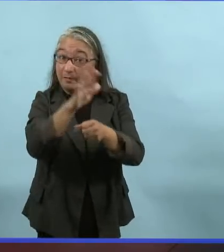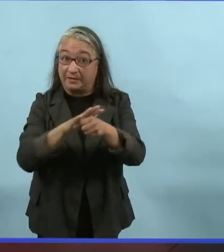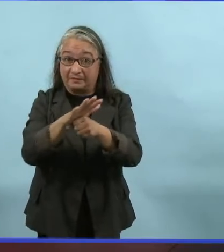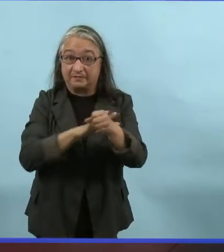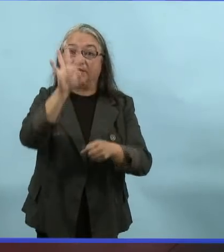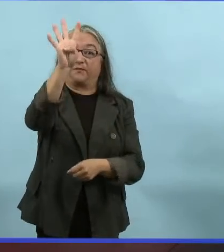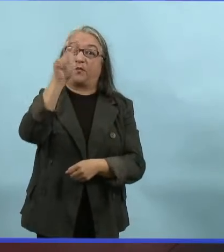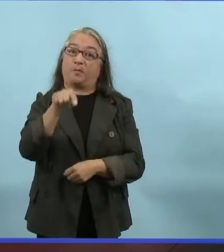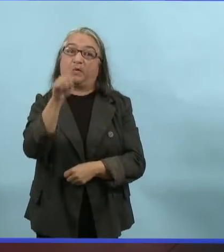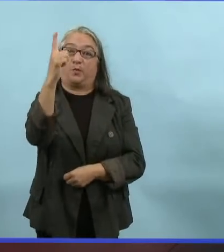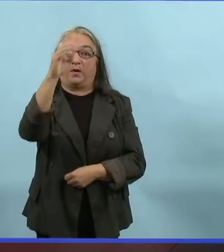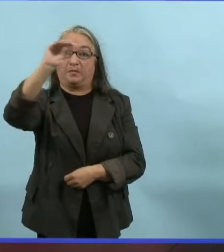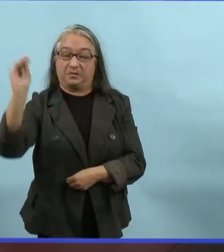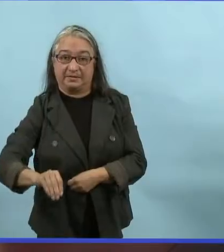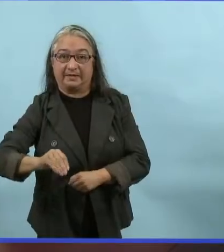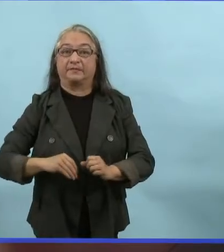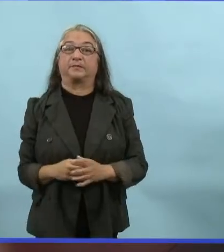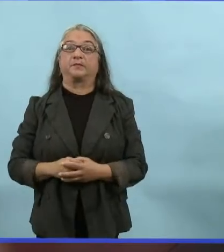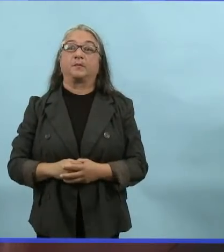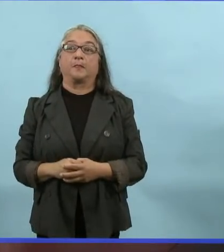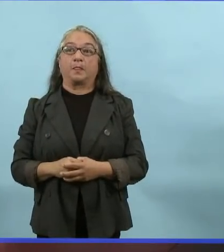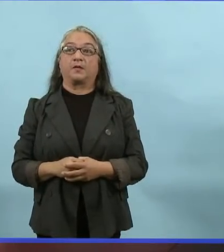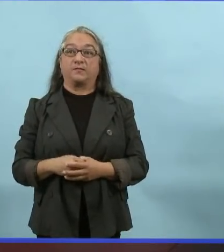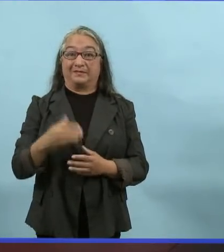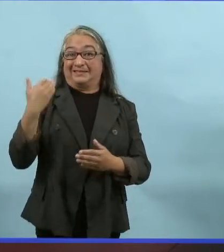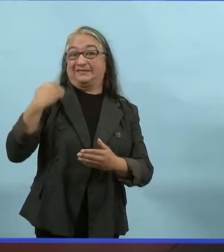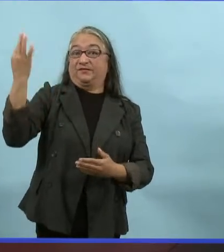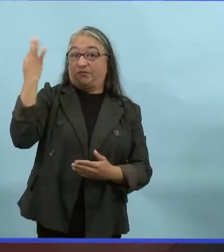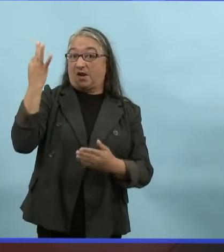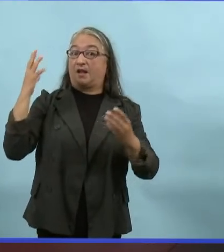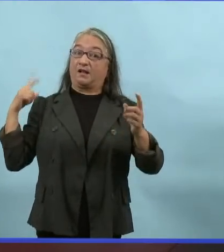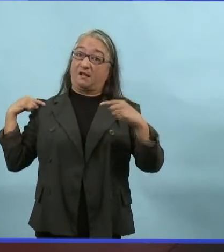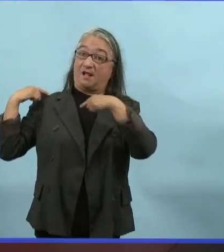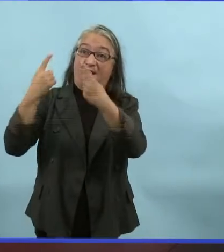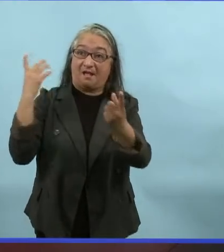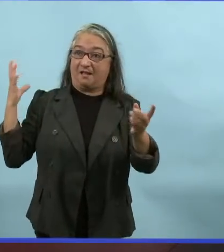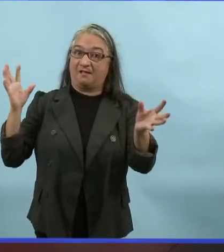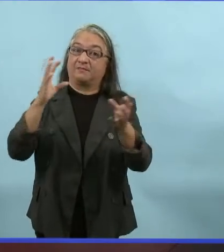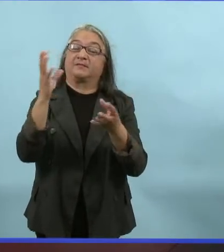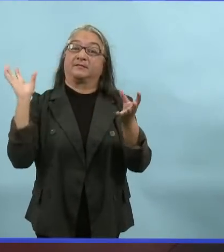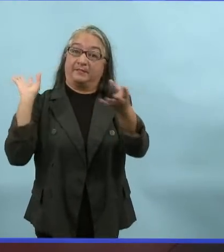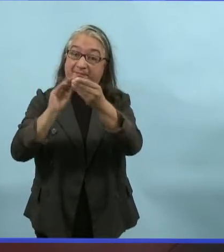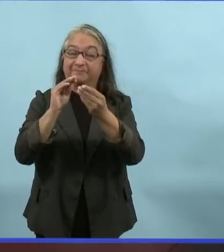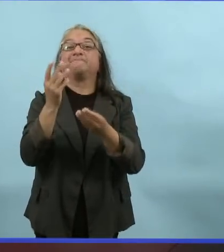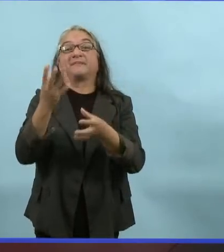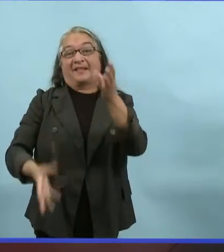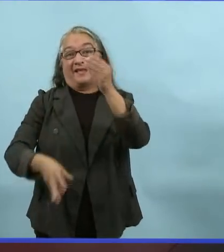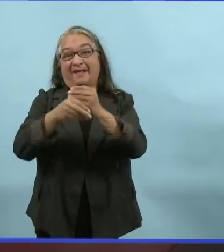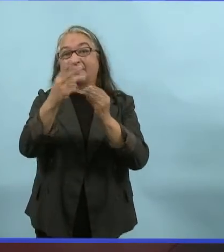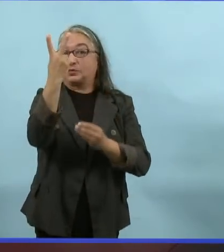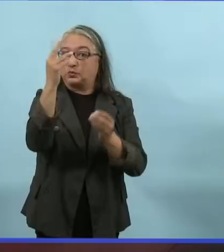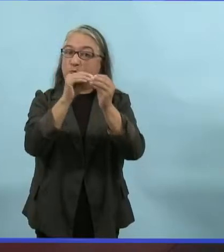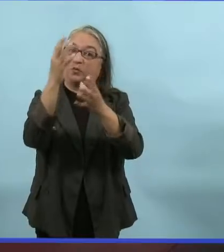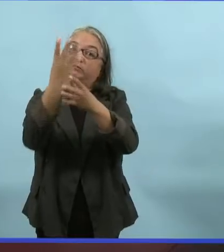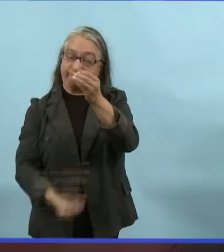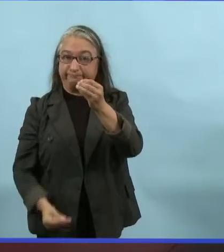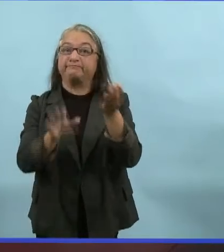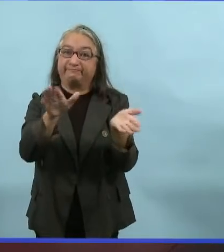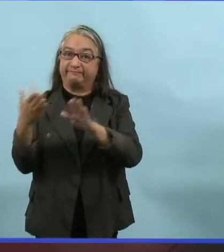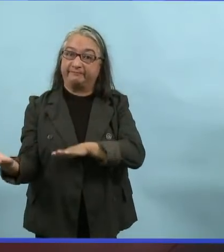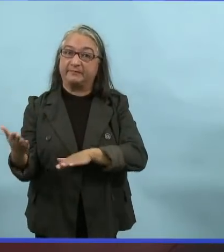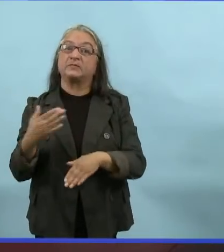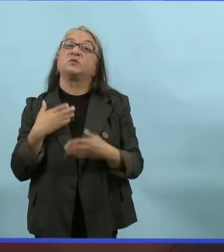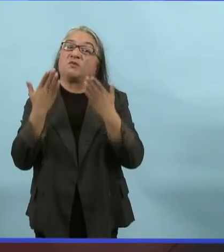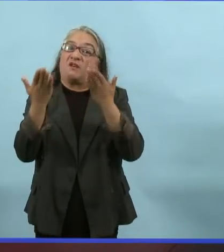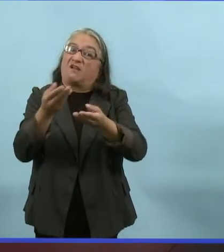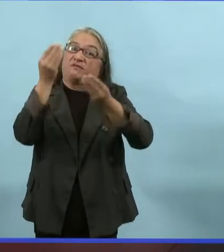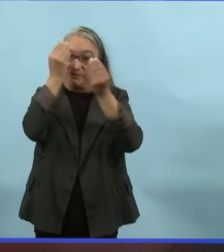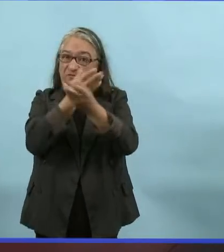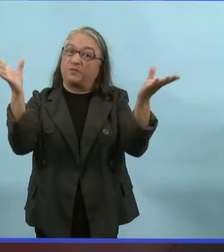loved ones Dr. Atwal and i have both shared data regarding hospitalizations and vaccinations in the